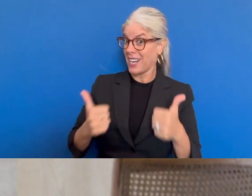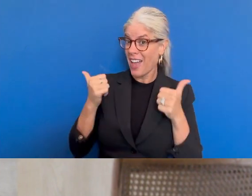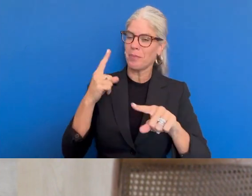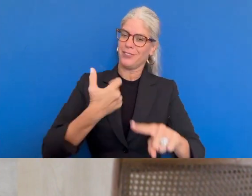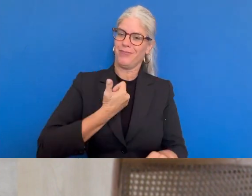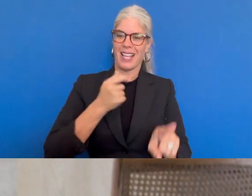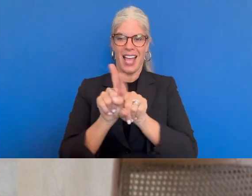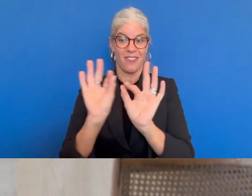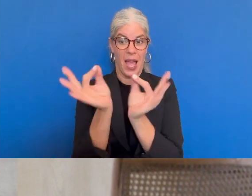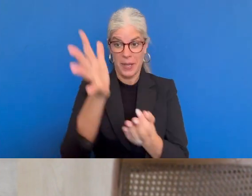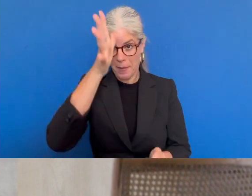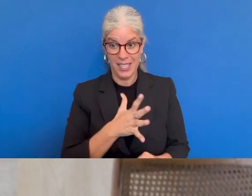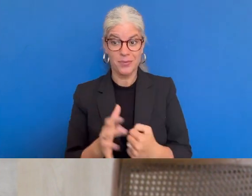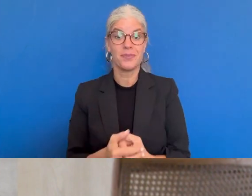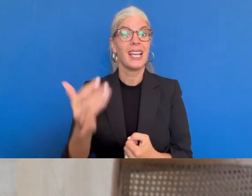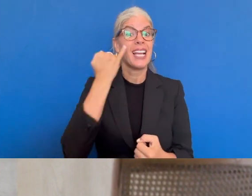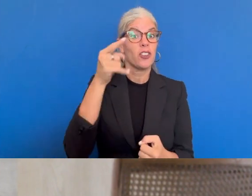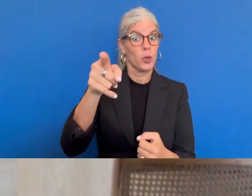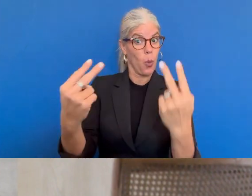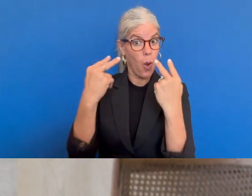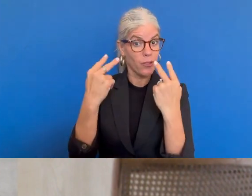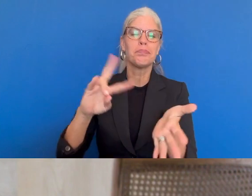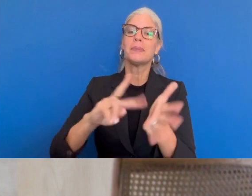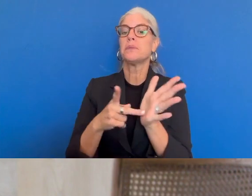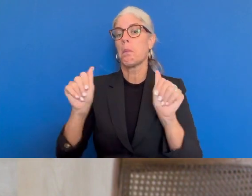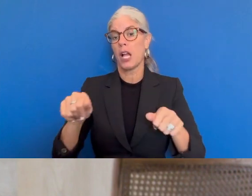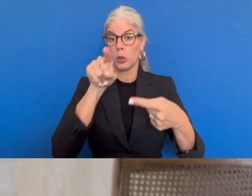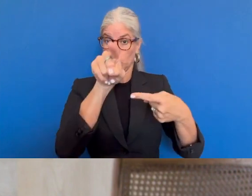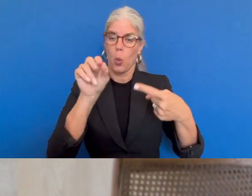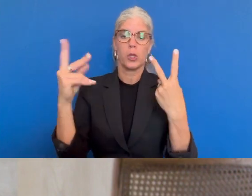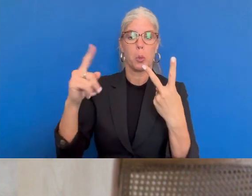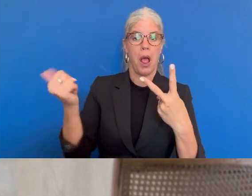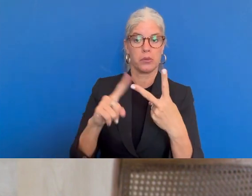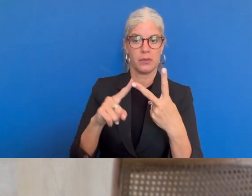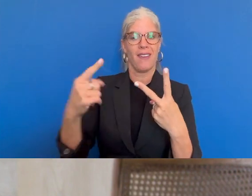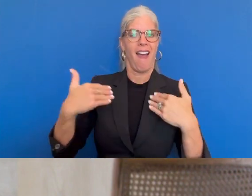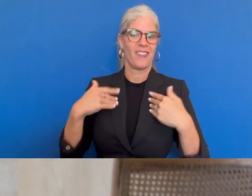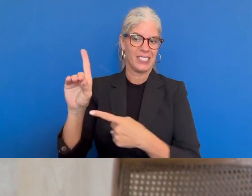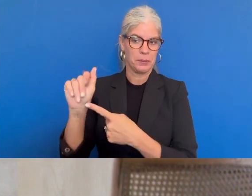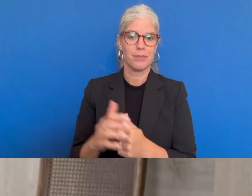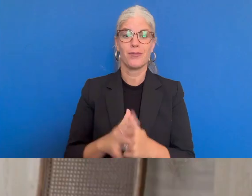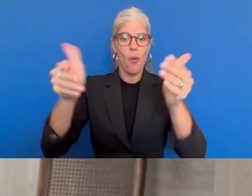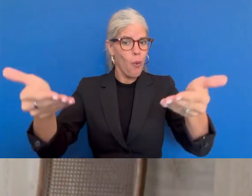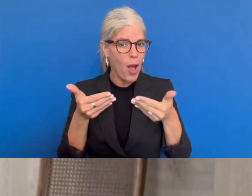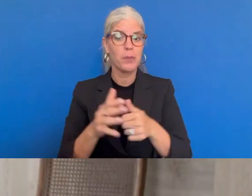If you're watching this, it's likely because either you or someone you know is living with a disability. Welcome. Throughout these videos,